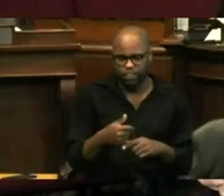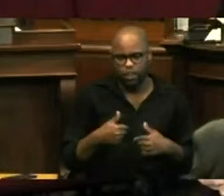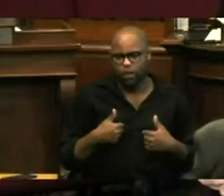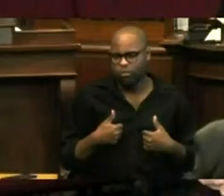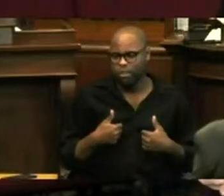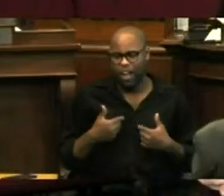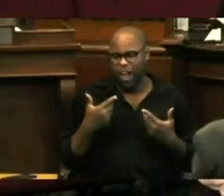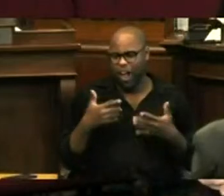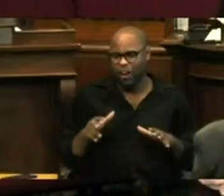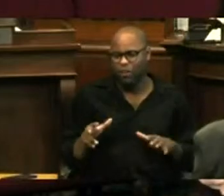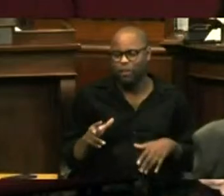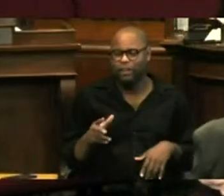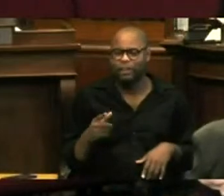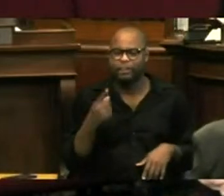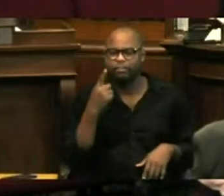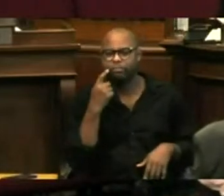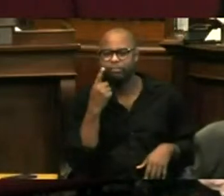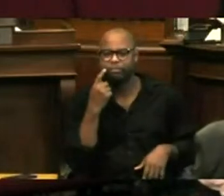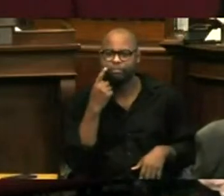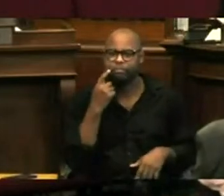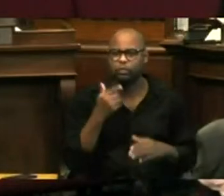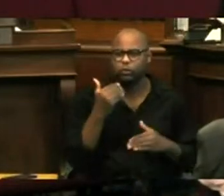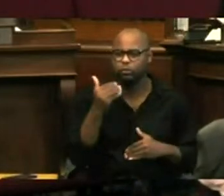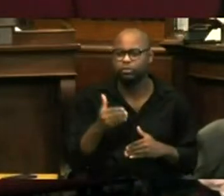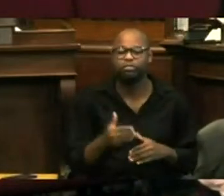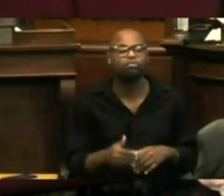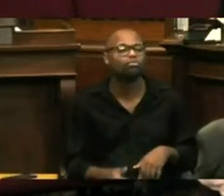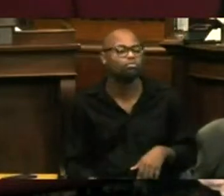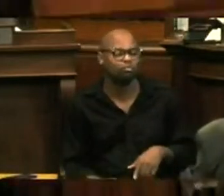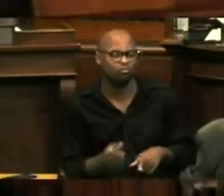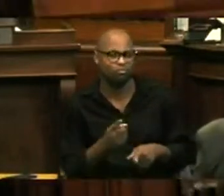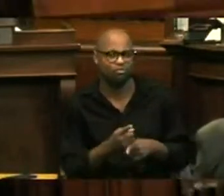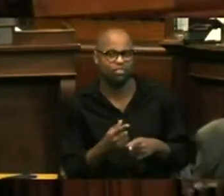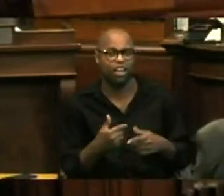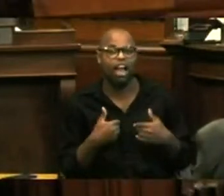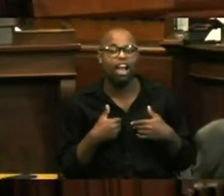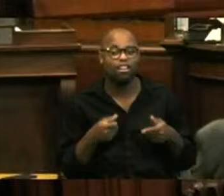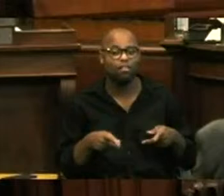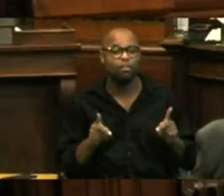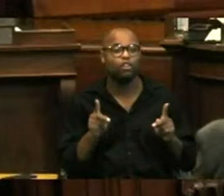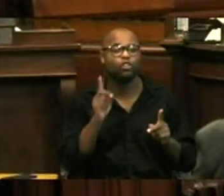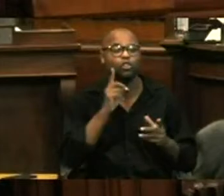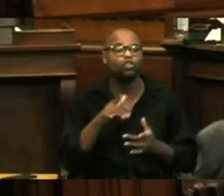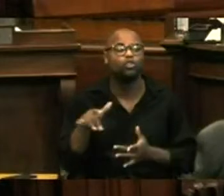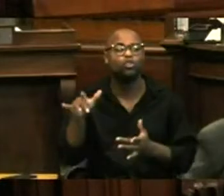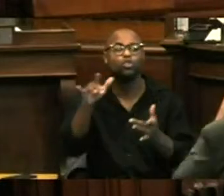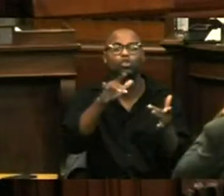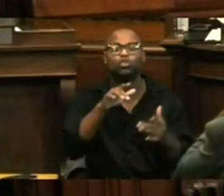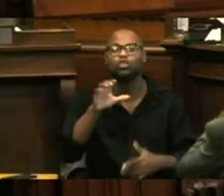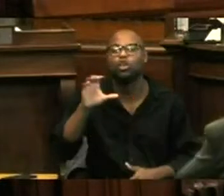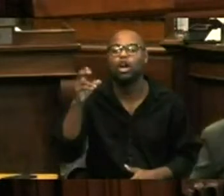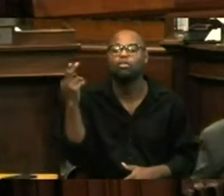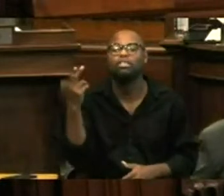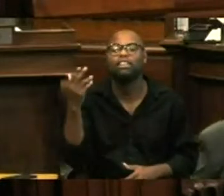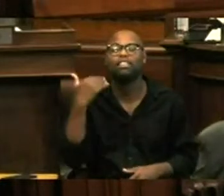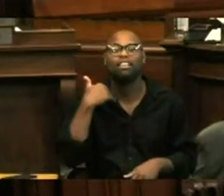It's just the material and but I don't want to speculate too